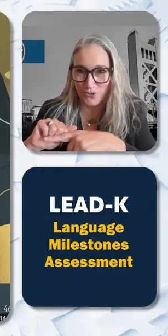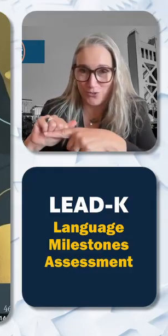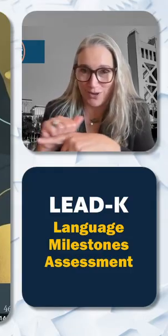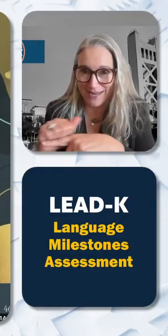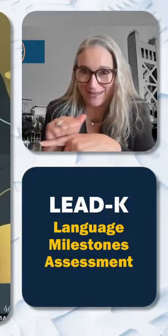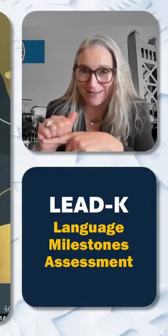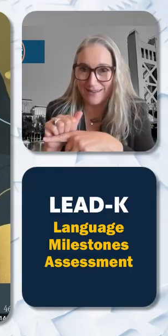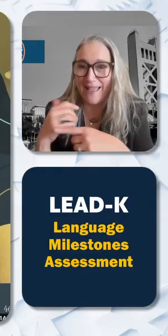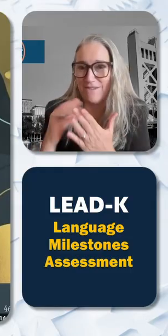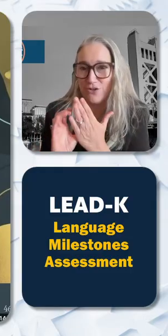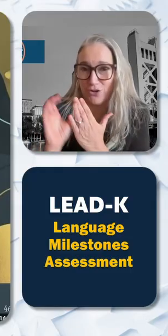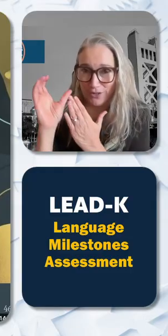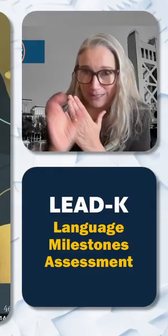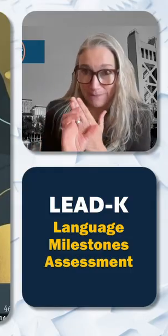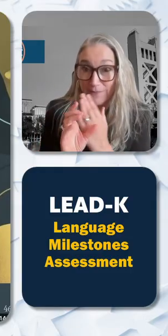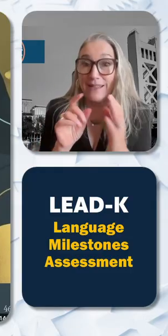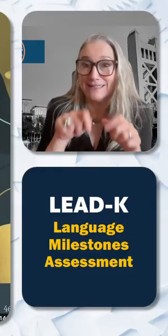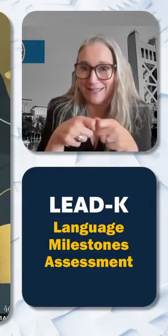LEAD-K Family Services also trains,